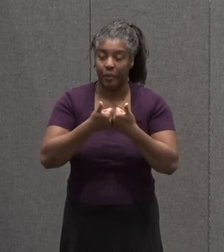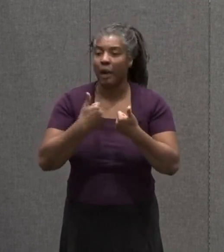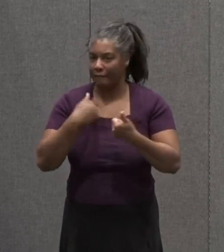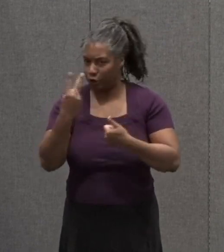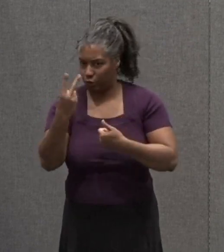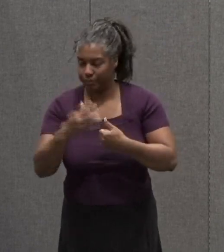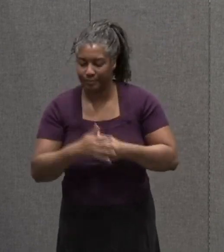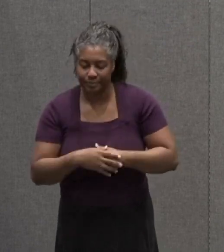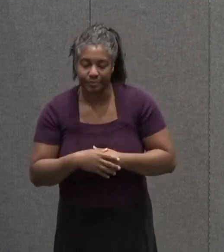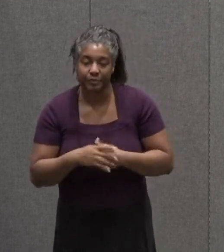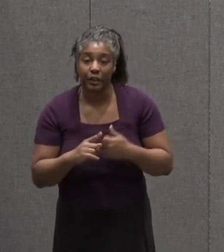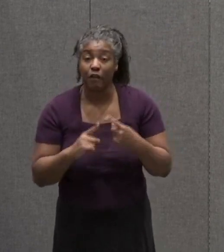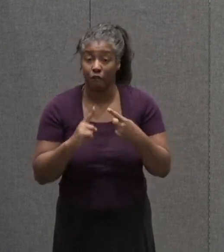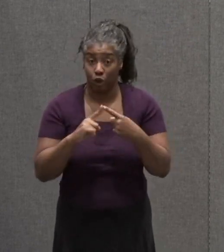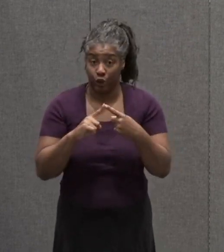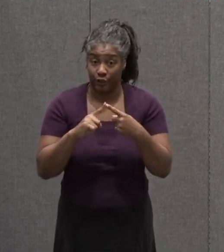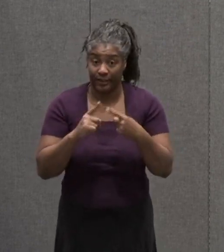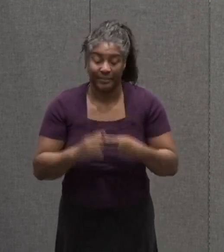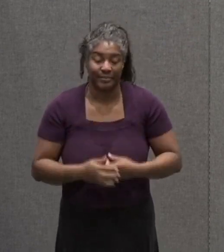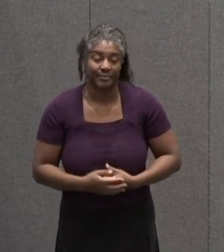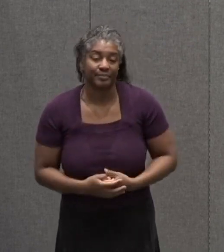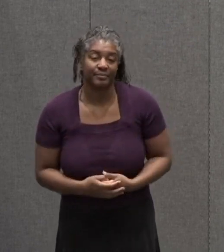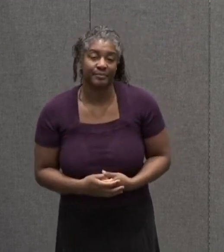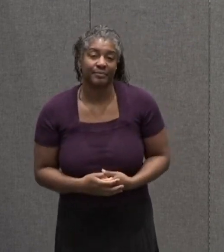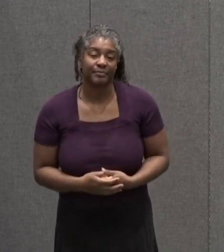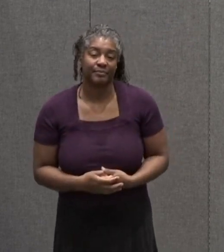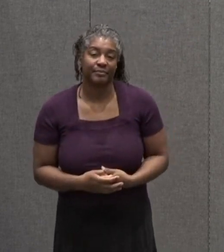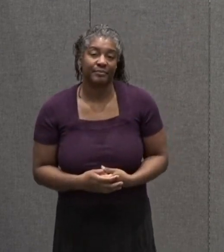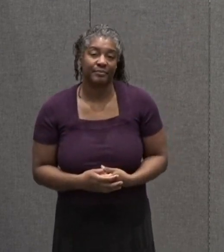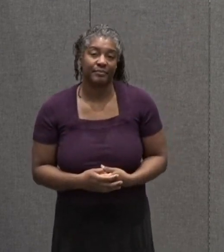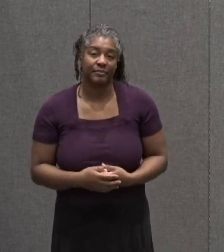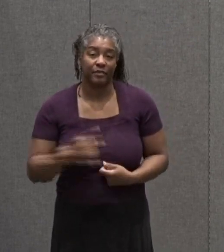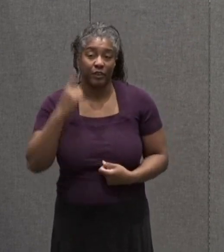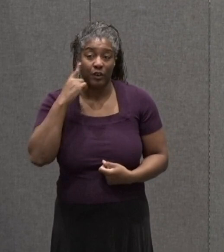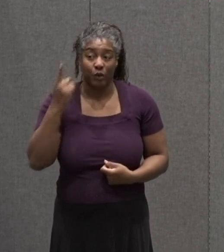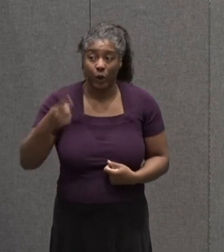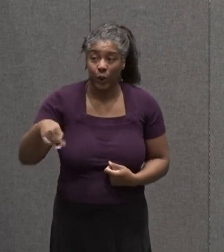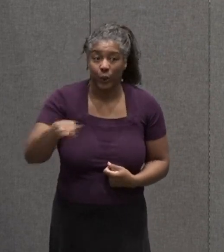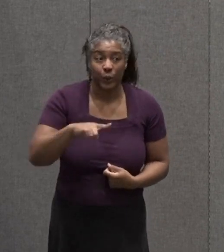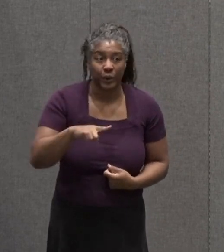The first one is for you guys, because you're on your phones a lot.